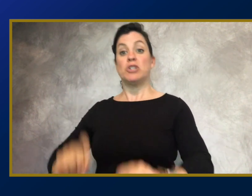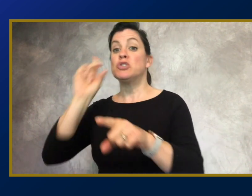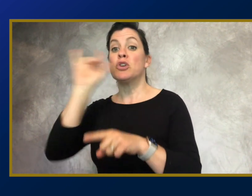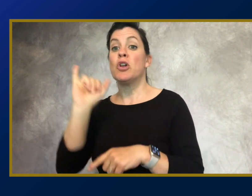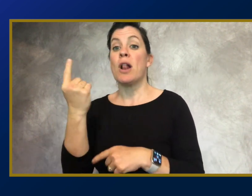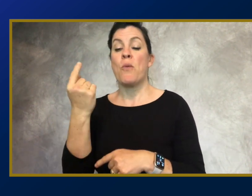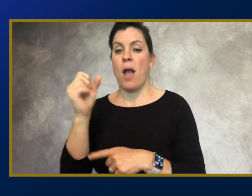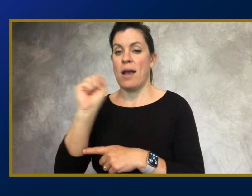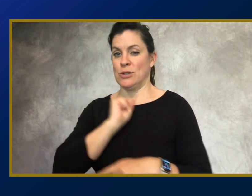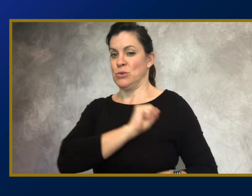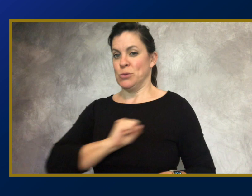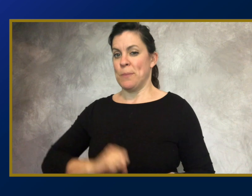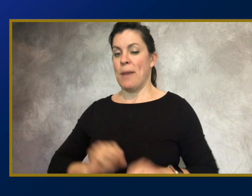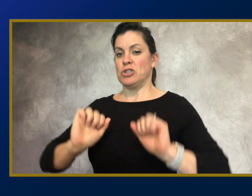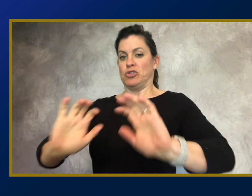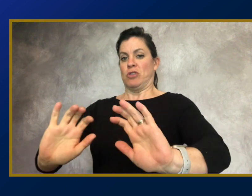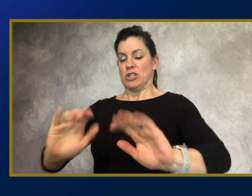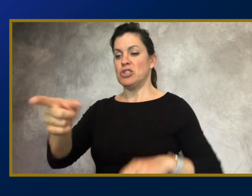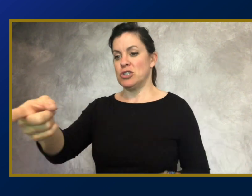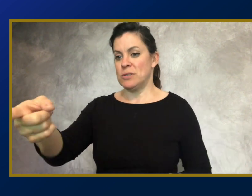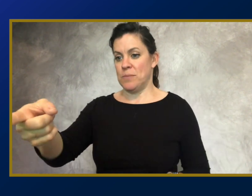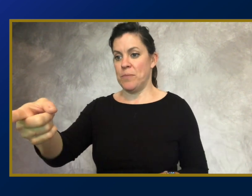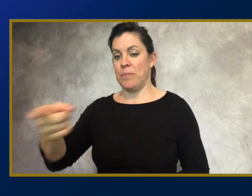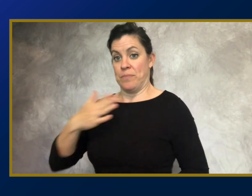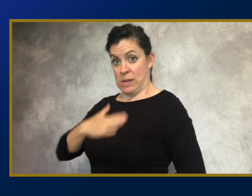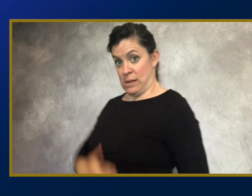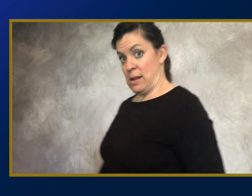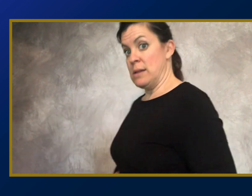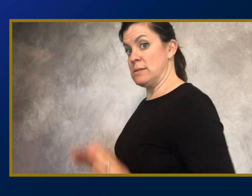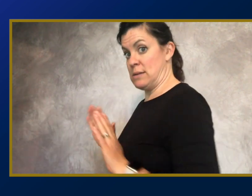to fly just like superman we're going to lay down on the floor, hands up, legs up and we're going